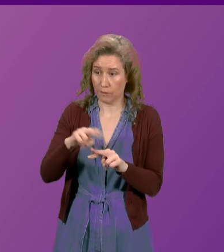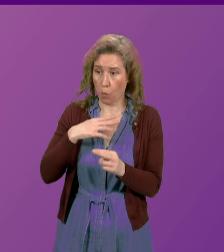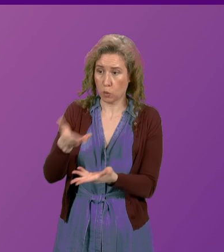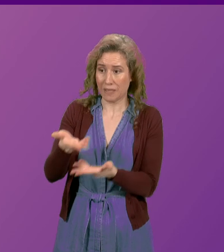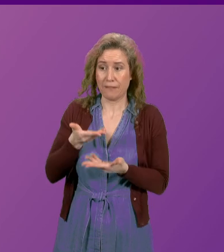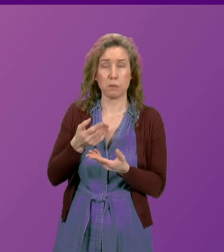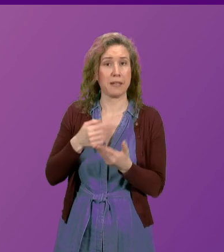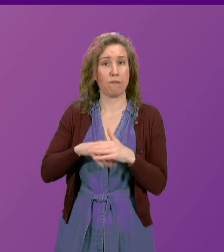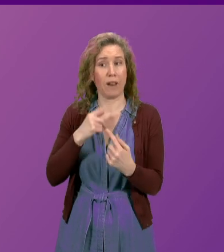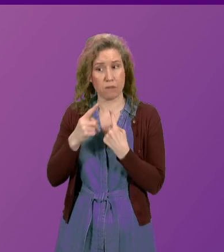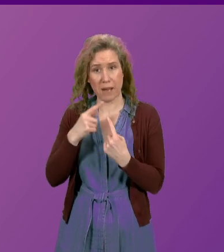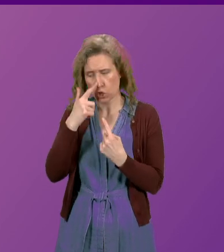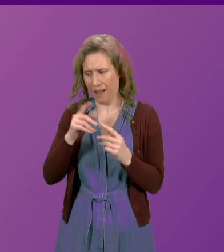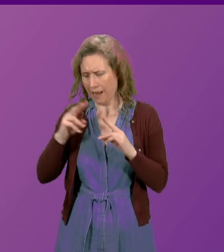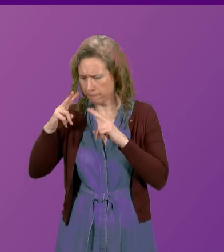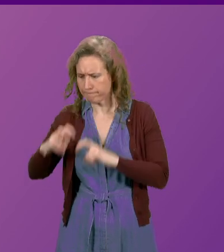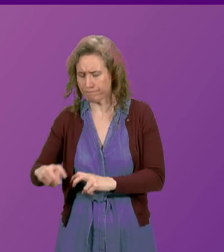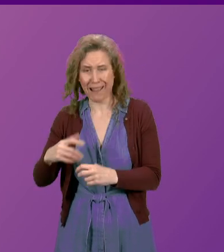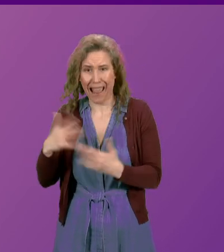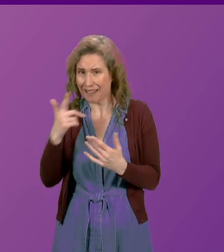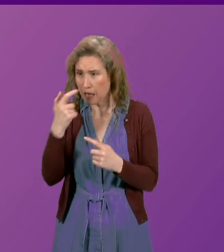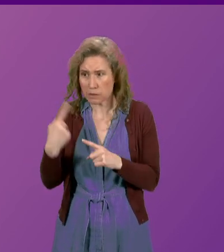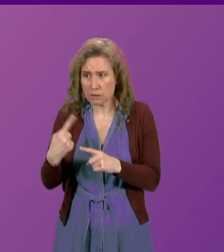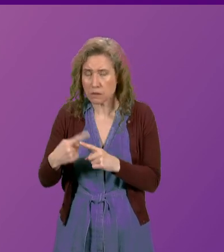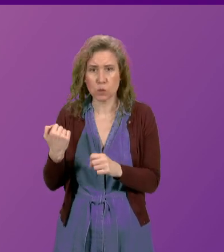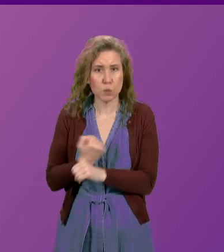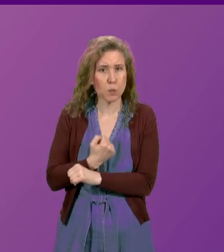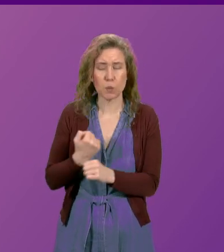I will have it examined to see whether there is anything that can be done to address it.